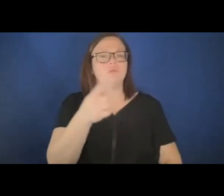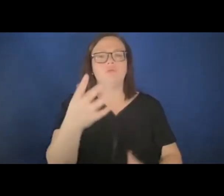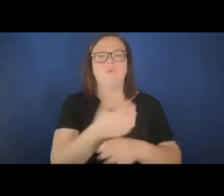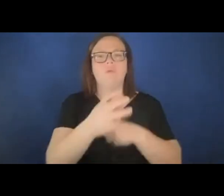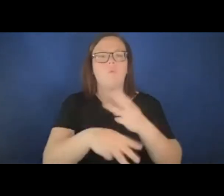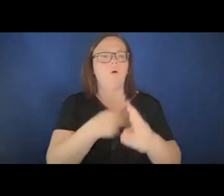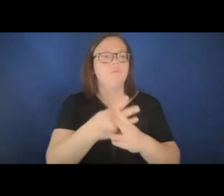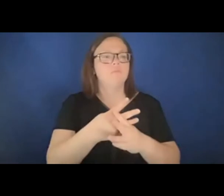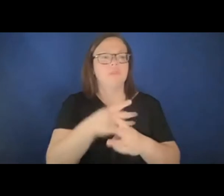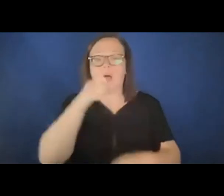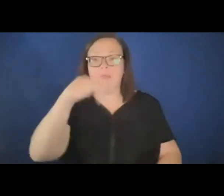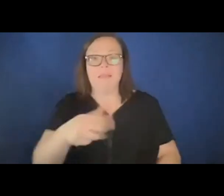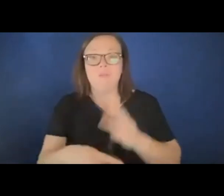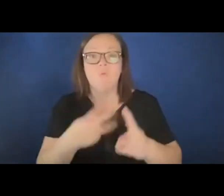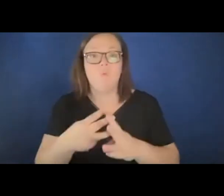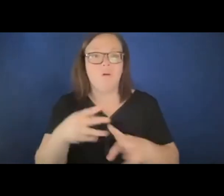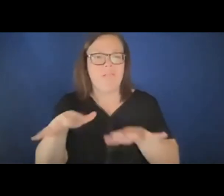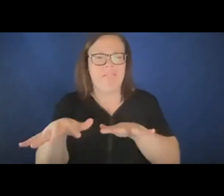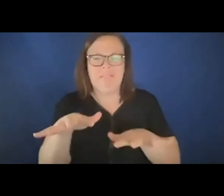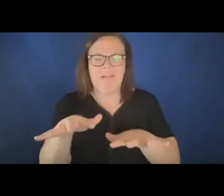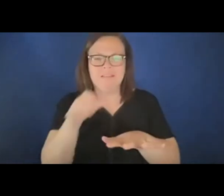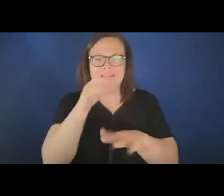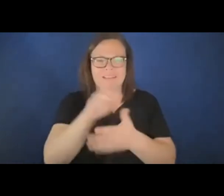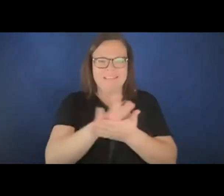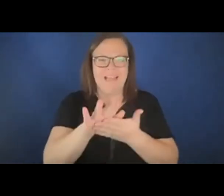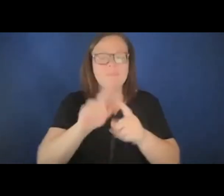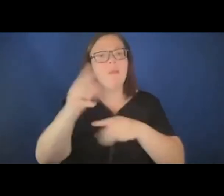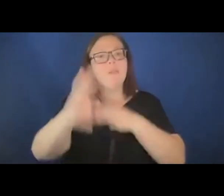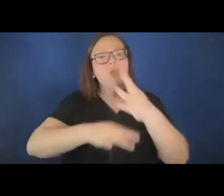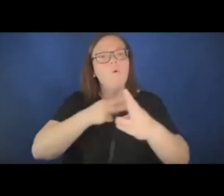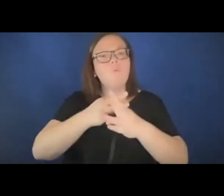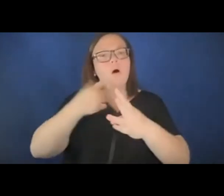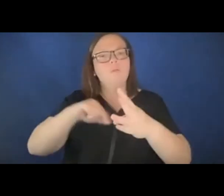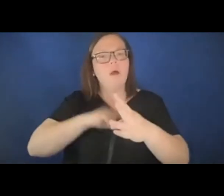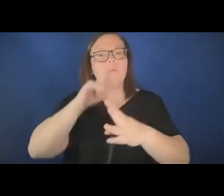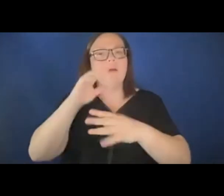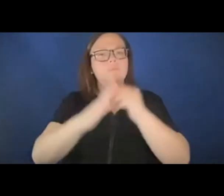this world, hostile and unkind, but the one we are building in the lines of poems,